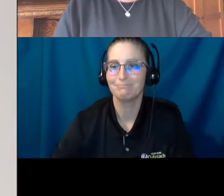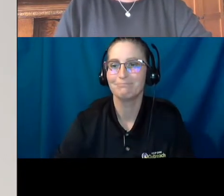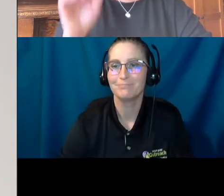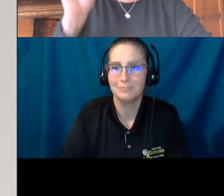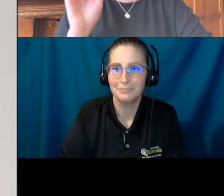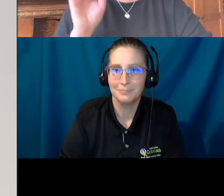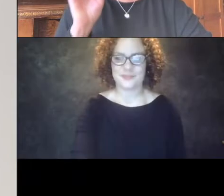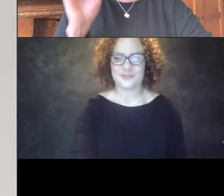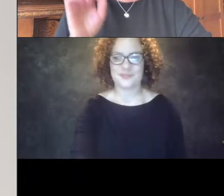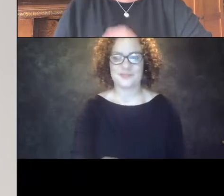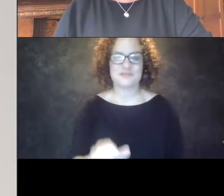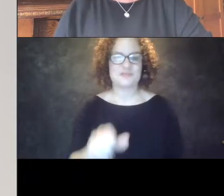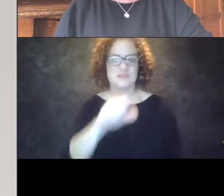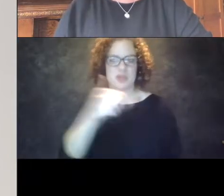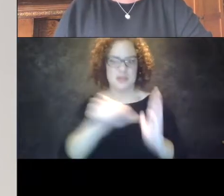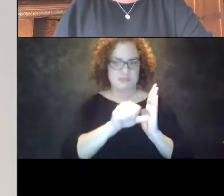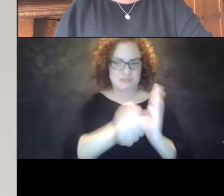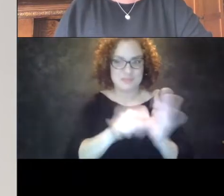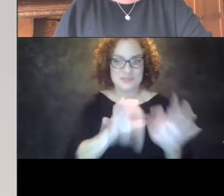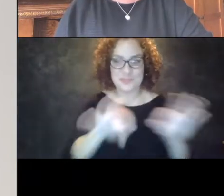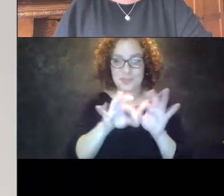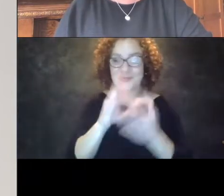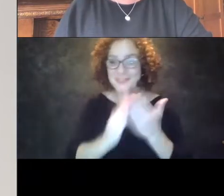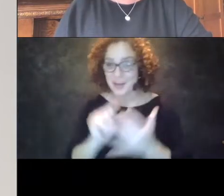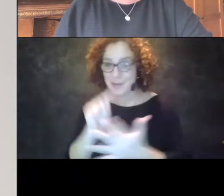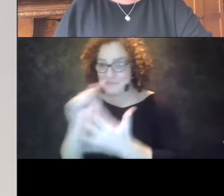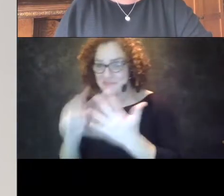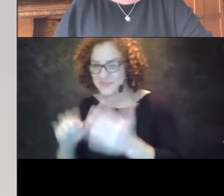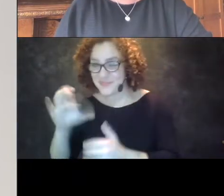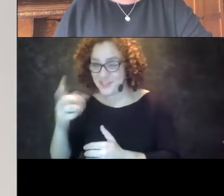key thing and some of you pointed that out with some of your examples is, you know, it's